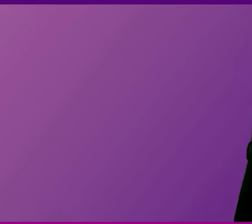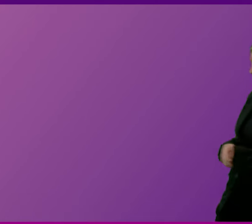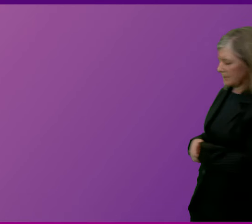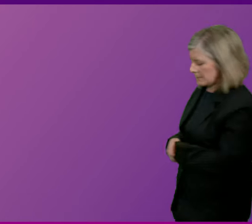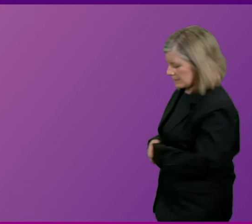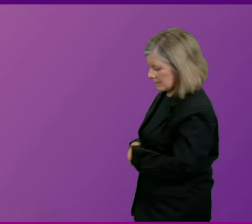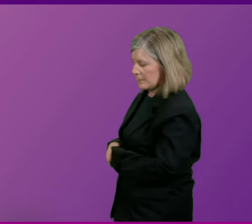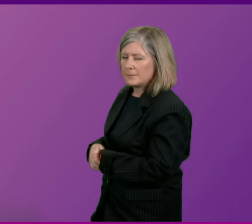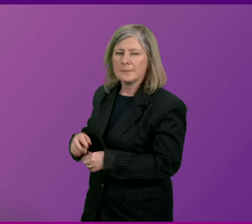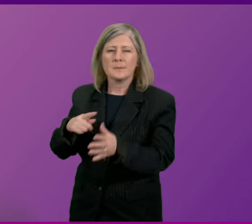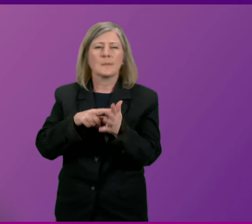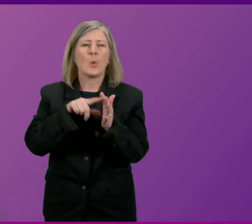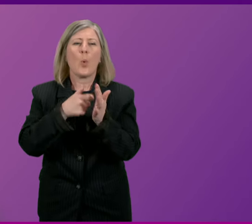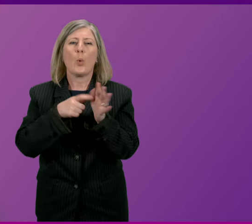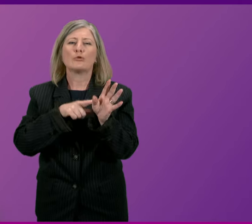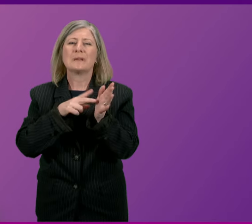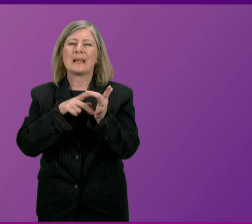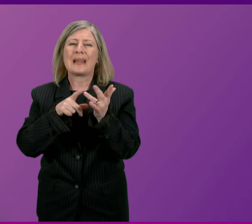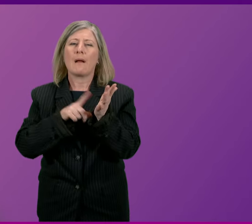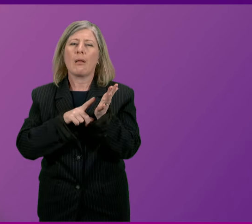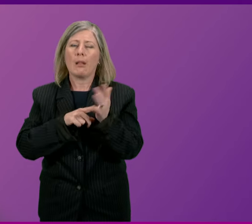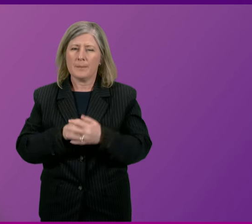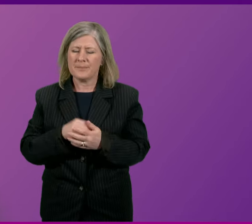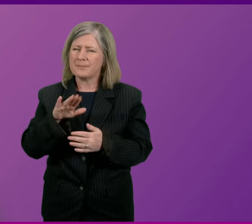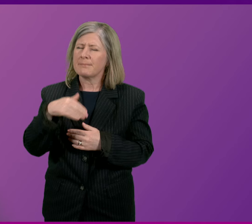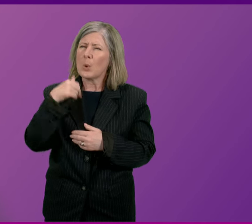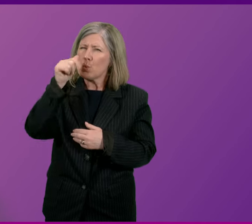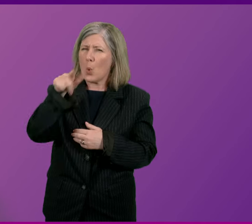We know that the United Kingdom-wide use of the tainted Horizon computer system